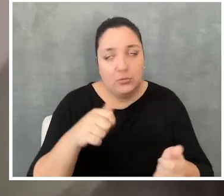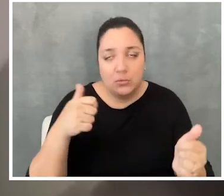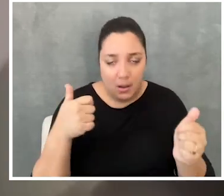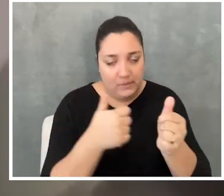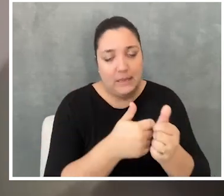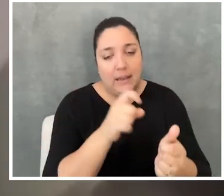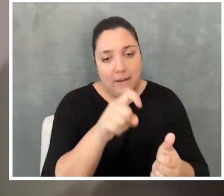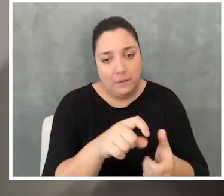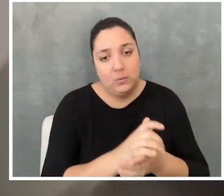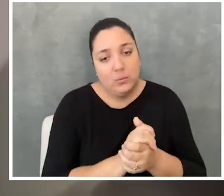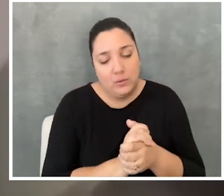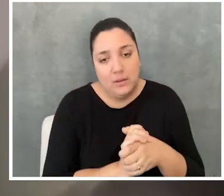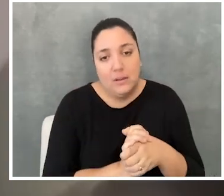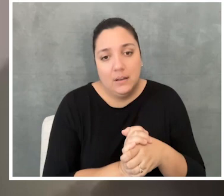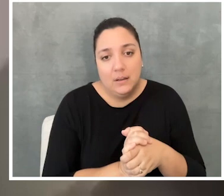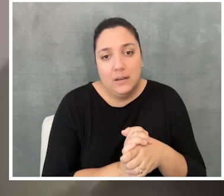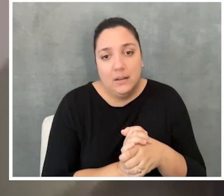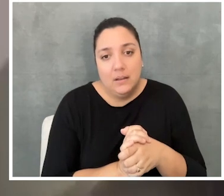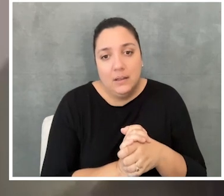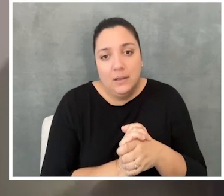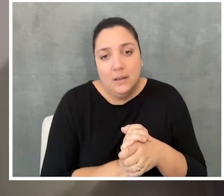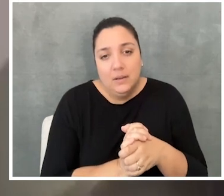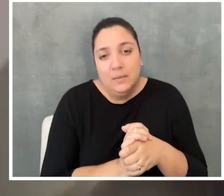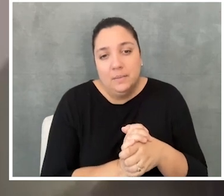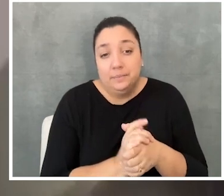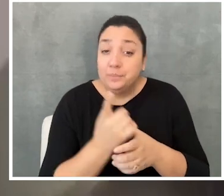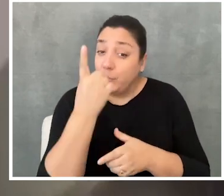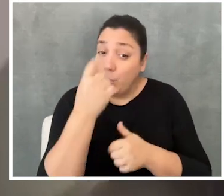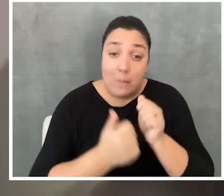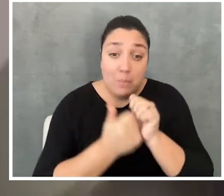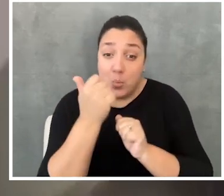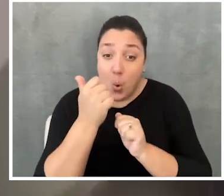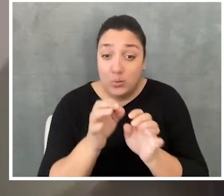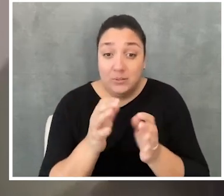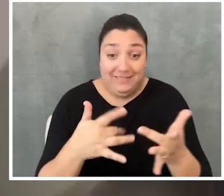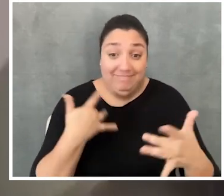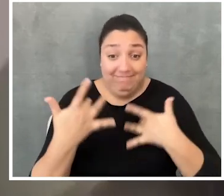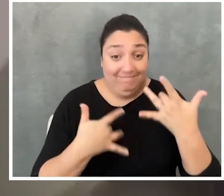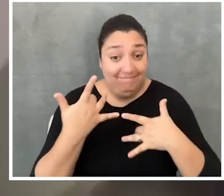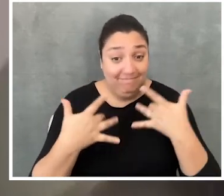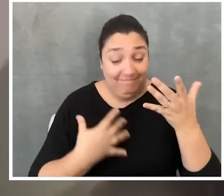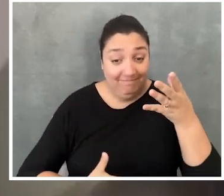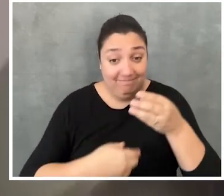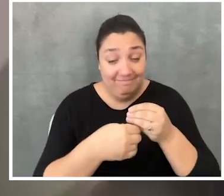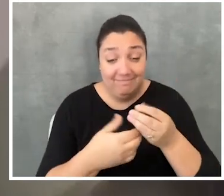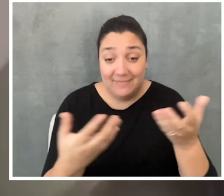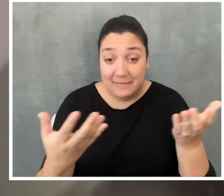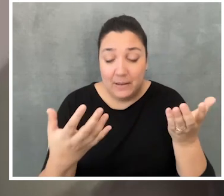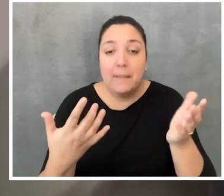And one of the most exciting additions is that it will make mandatory,